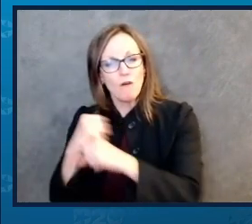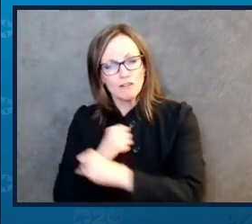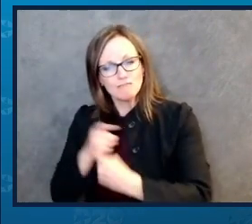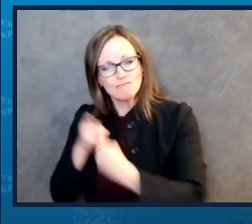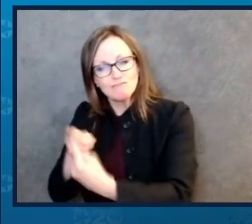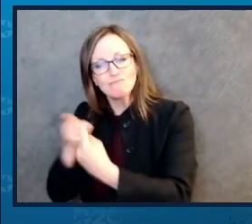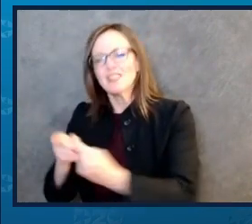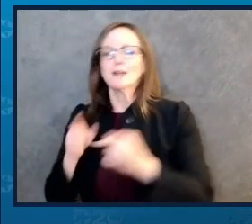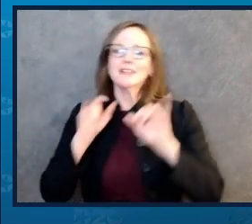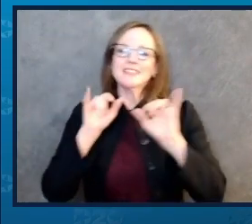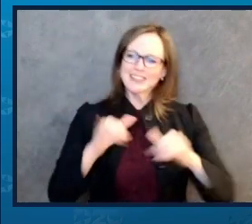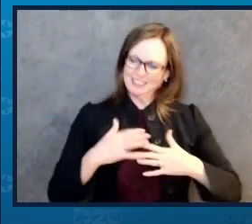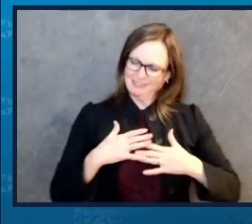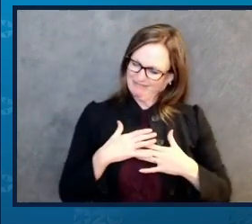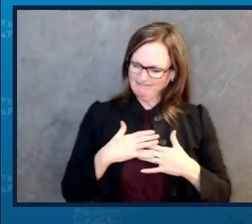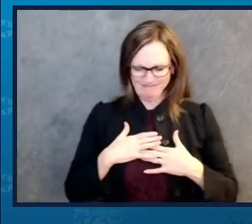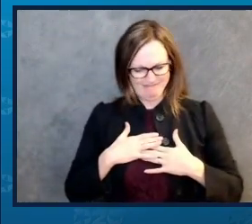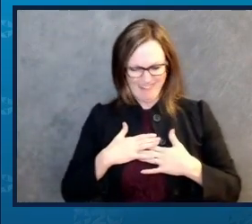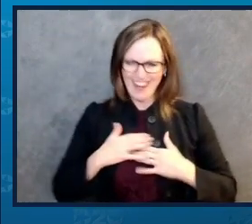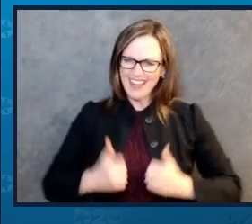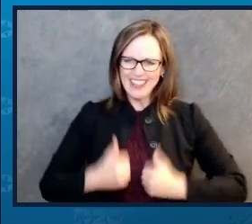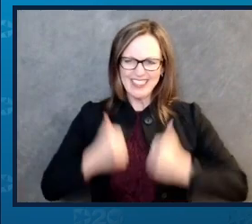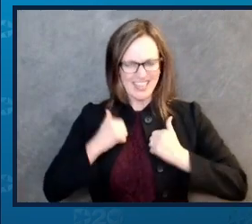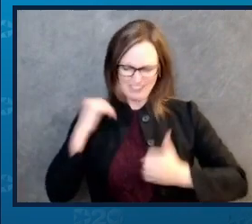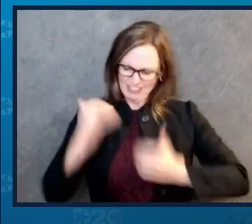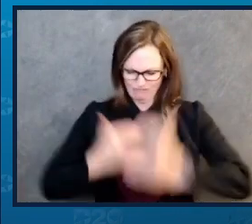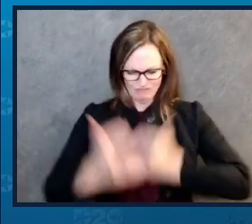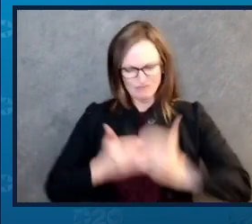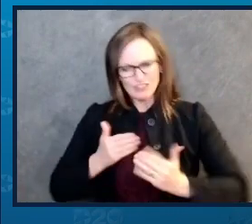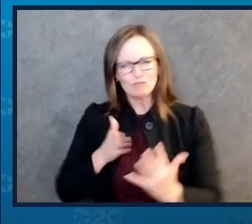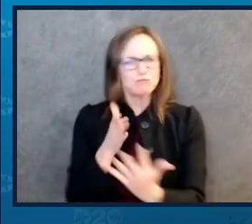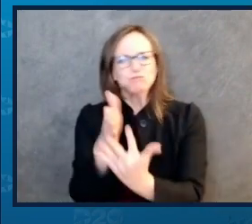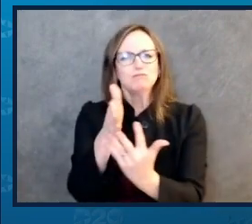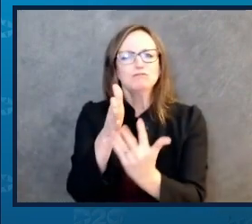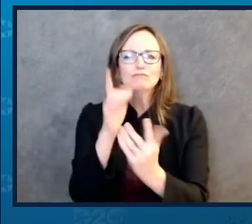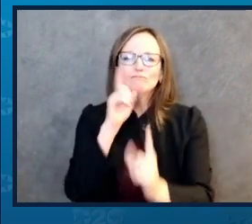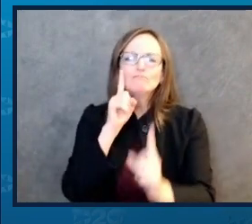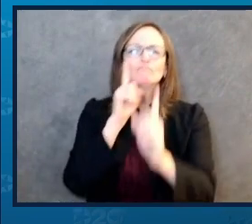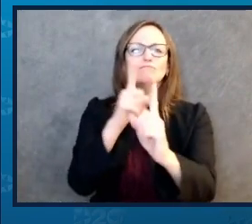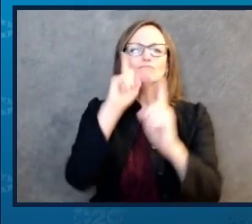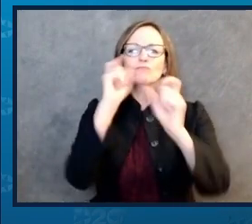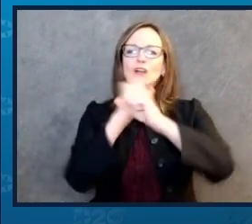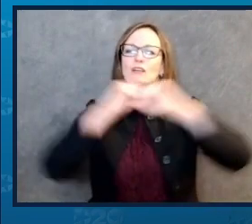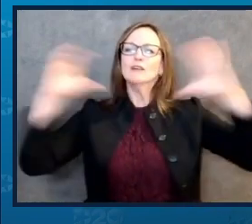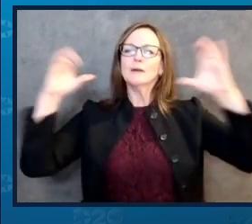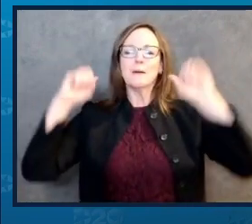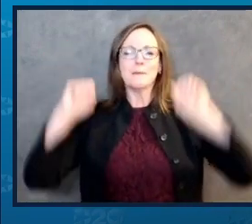THE VISION THAT MAKES THE